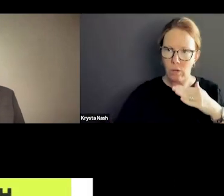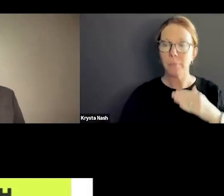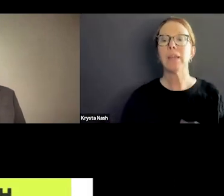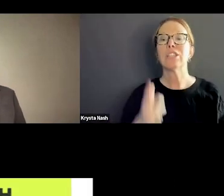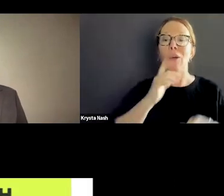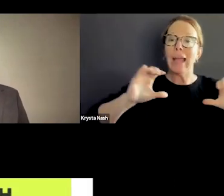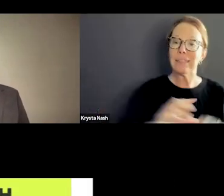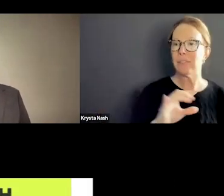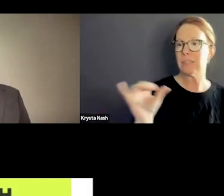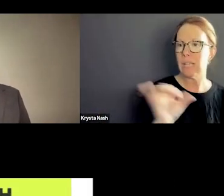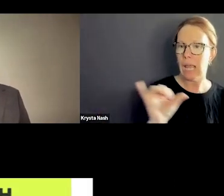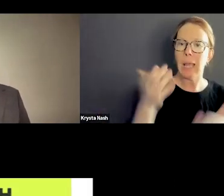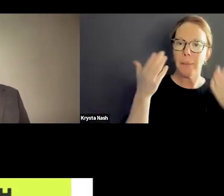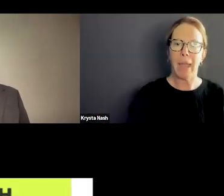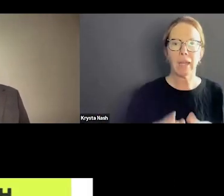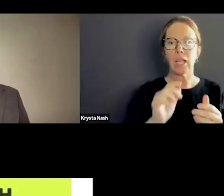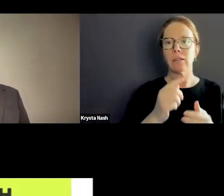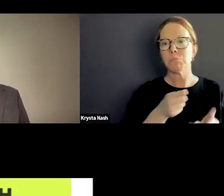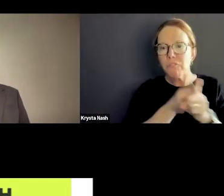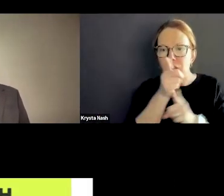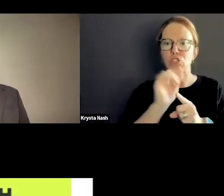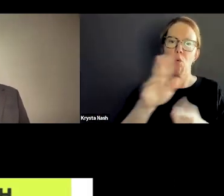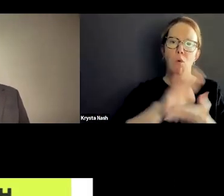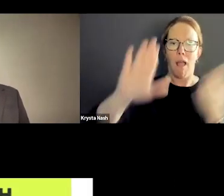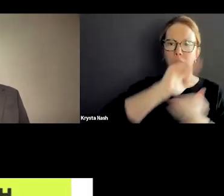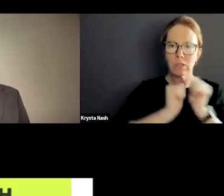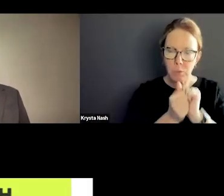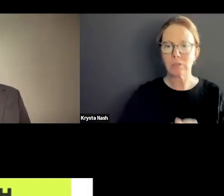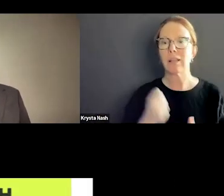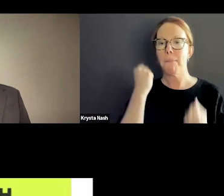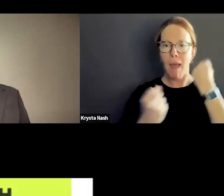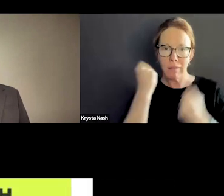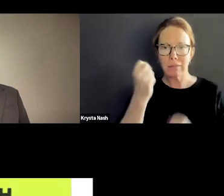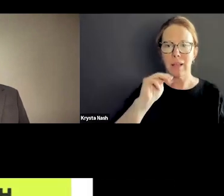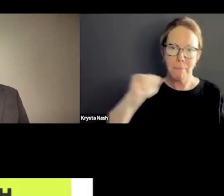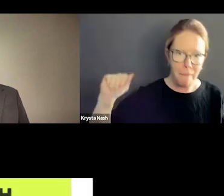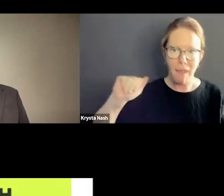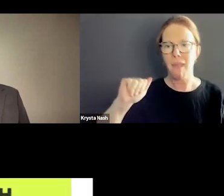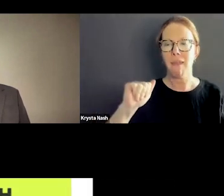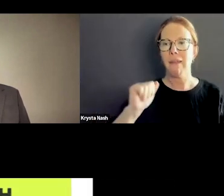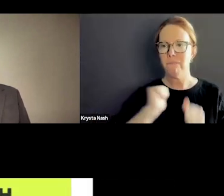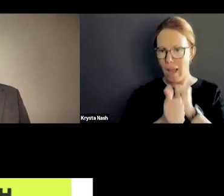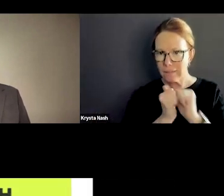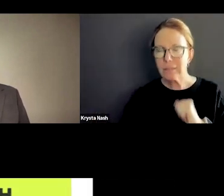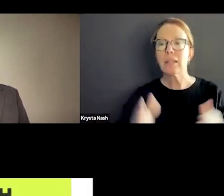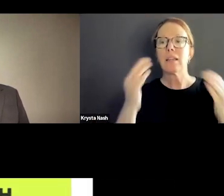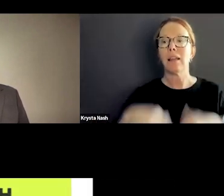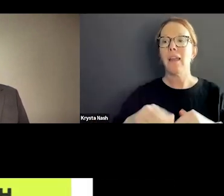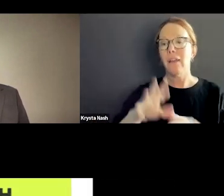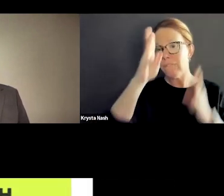like betting on professional or college sports, boxing or MMA fights. We did include fantasy sports betting